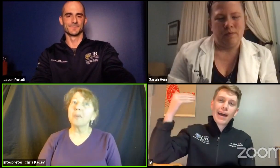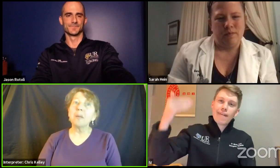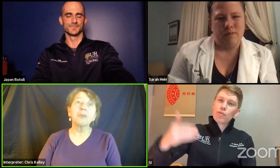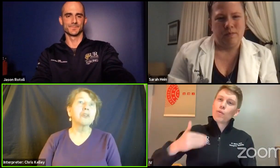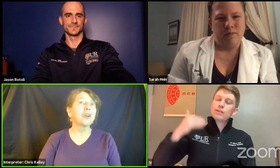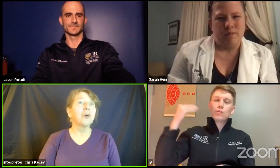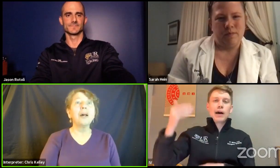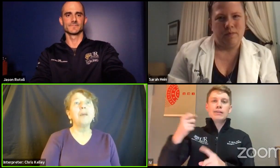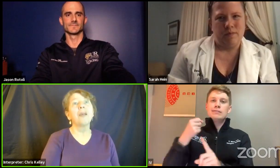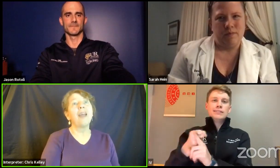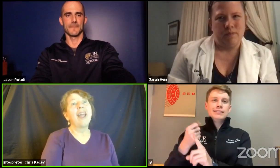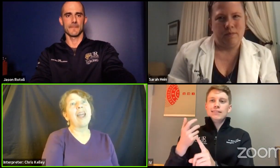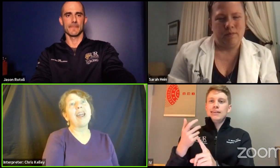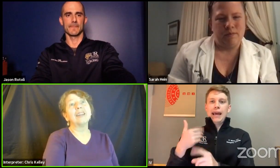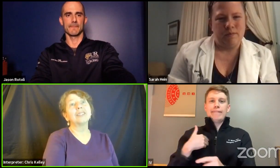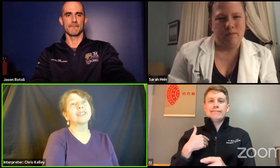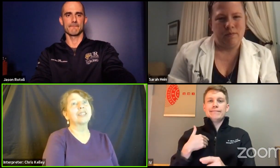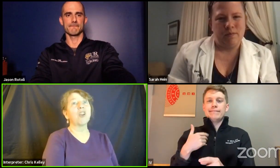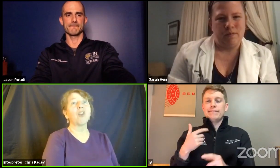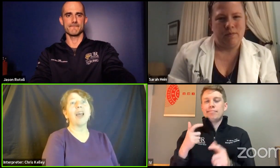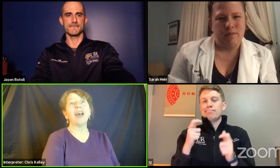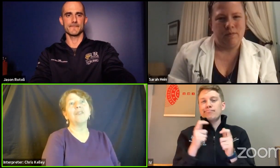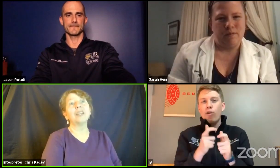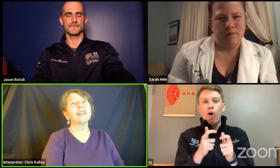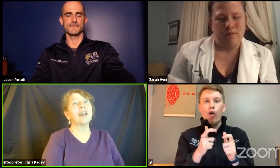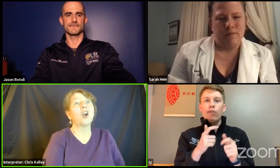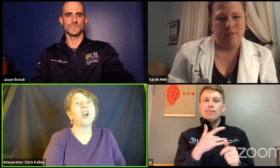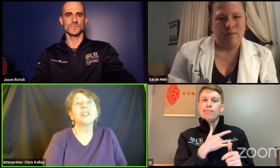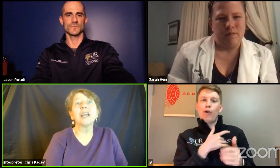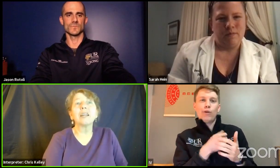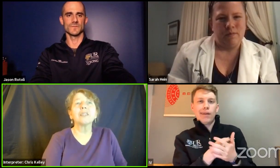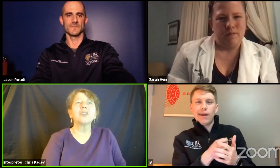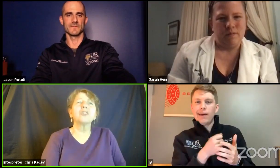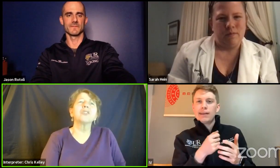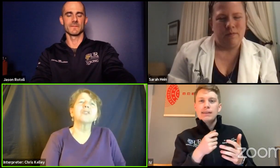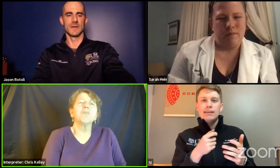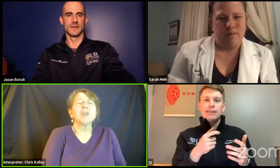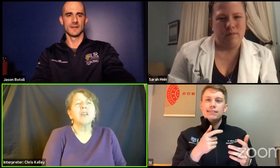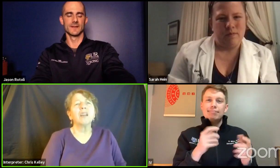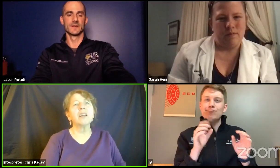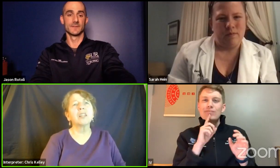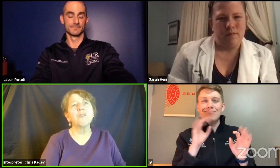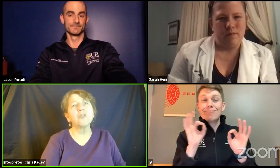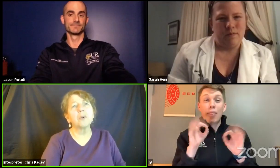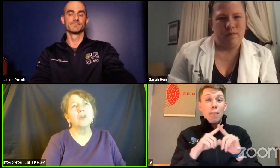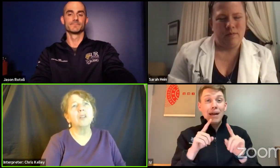why did you come then? Well, my chest just feels a little bit different. So, we